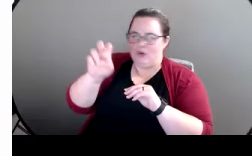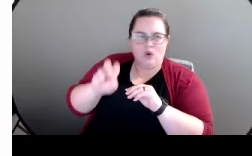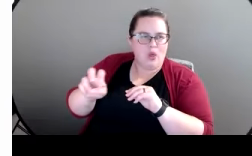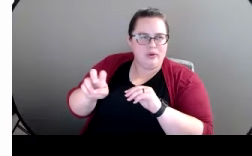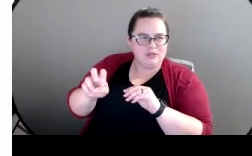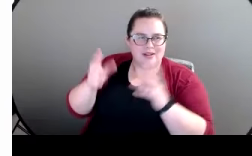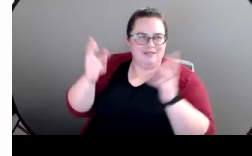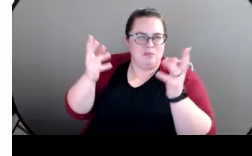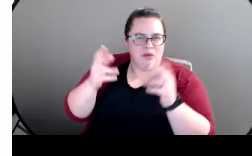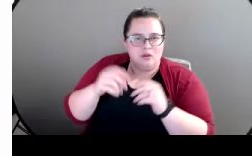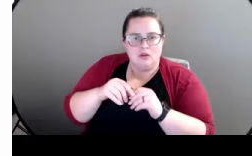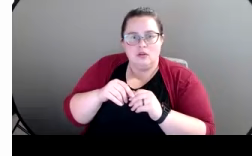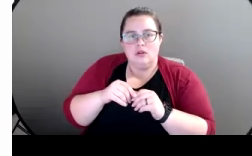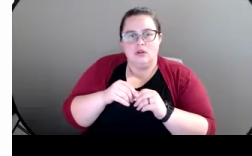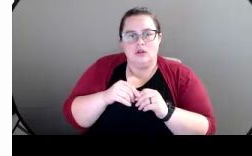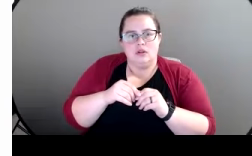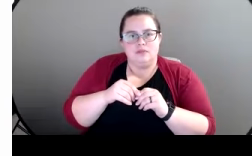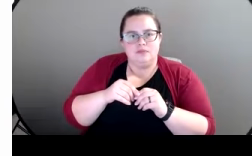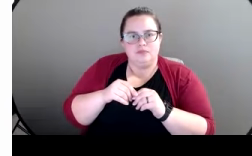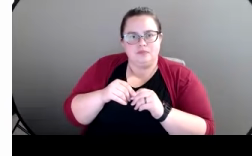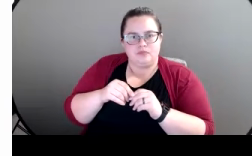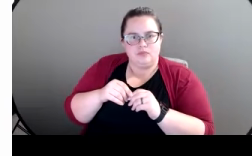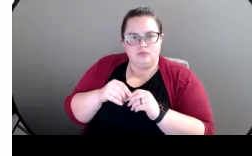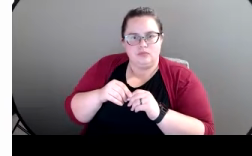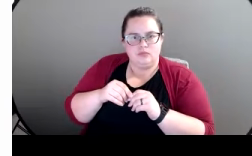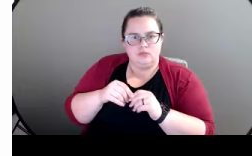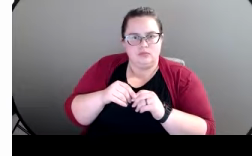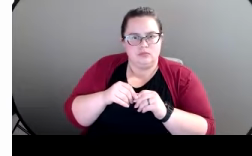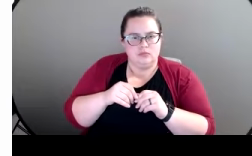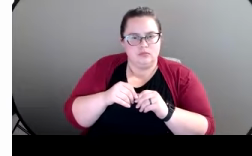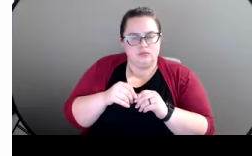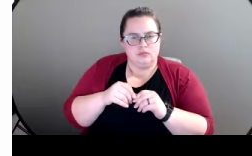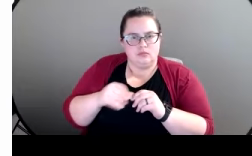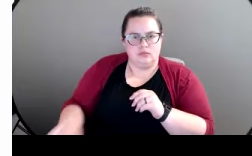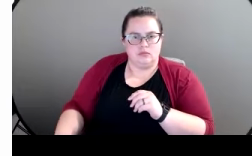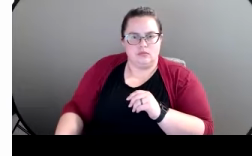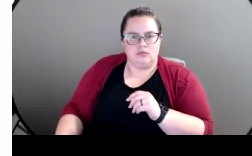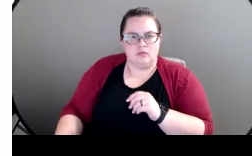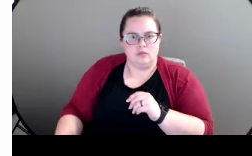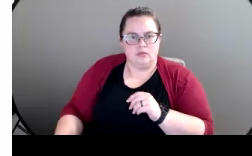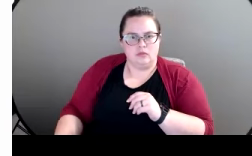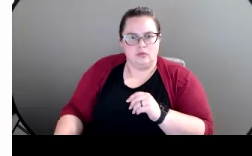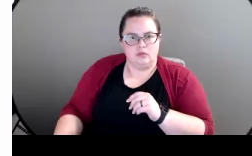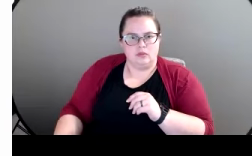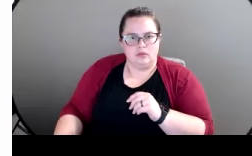And so that should automatically be put on your course if,